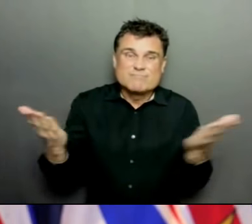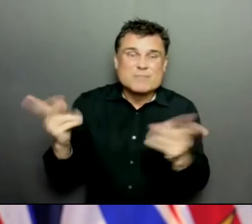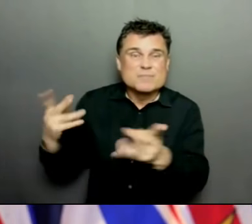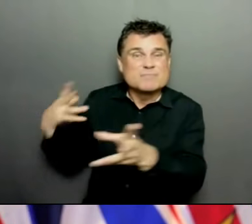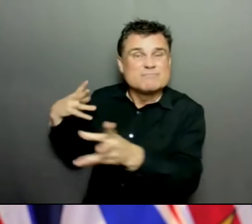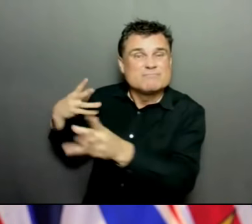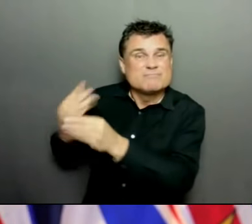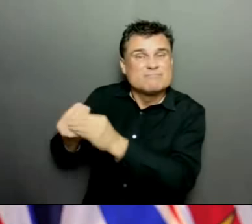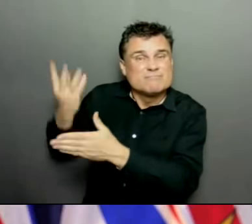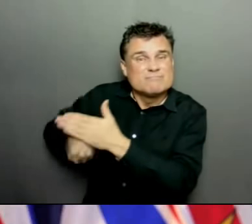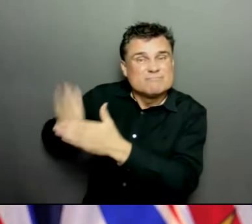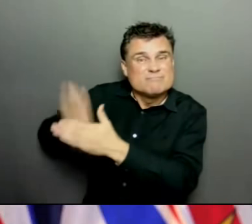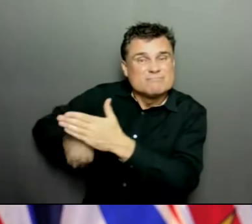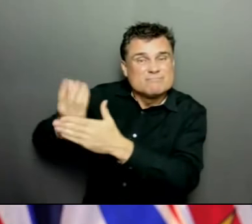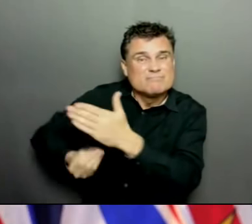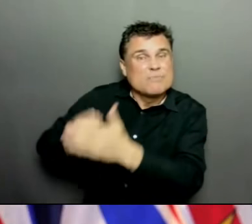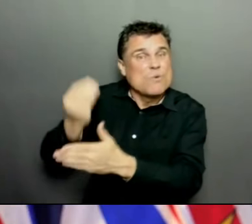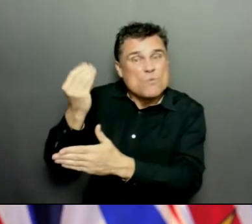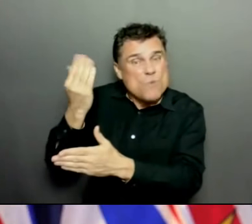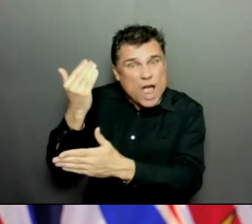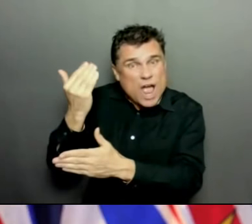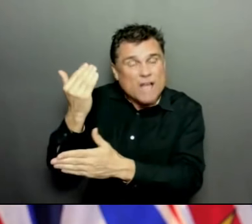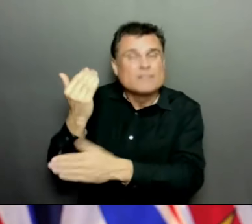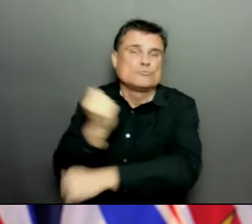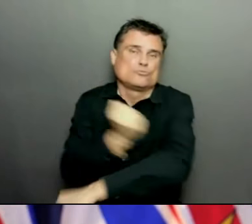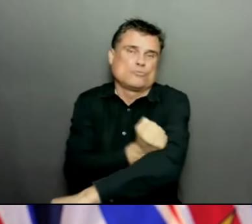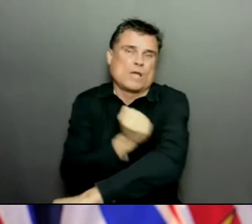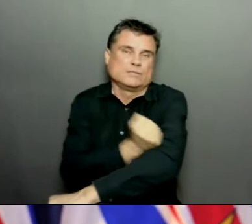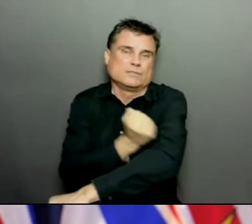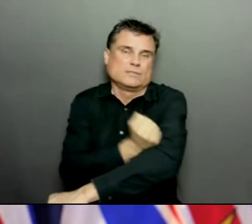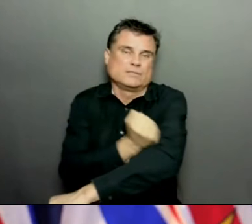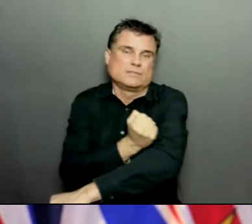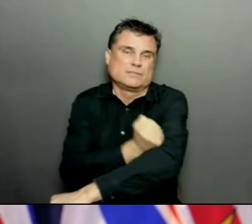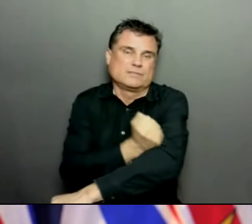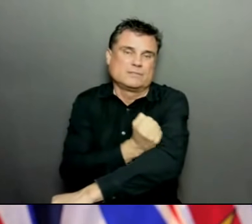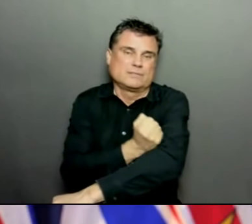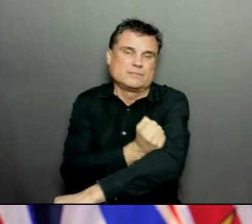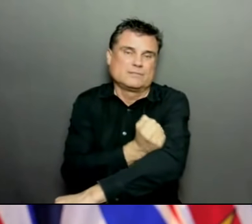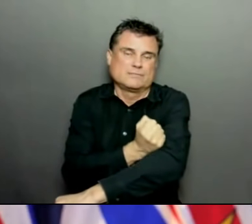per day, and significantly more than this time last year , I want to say we continue